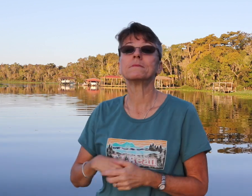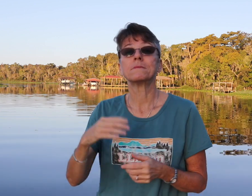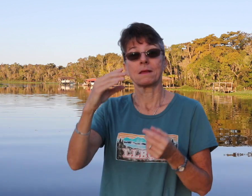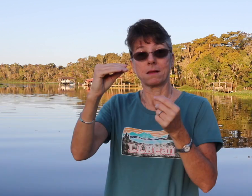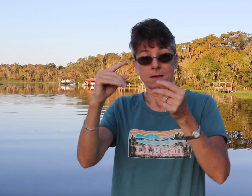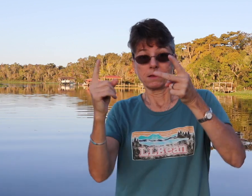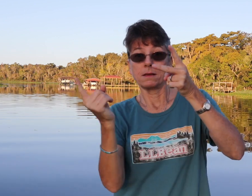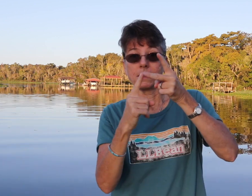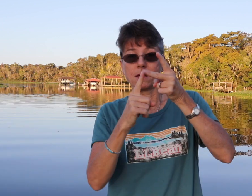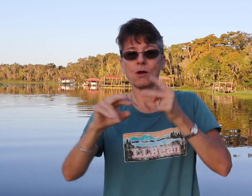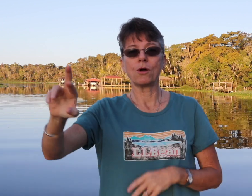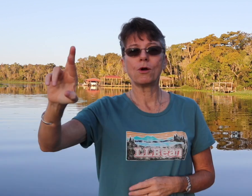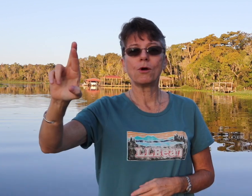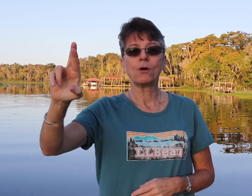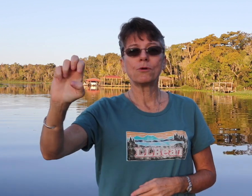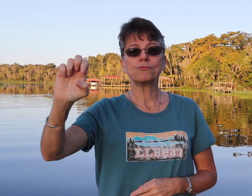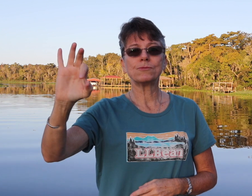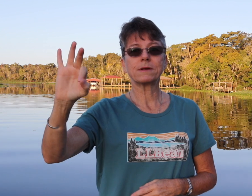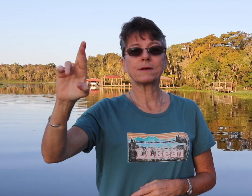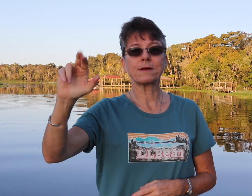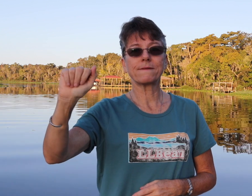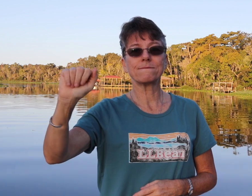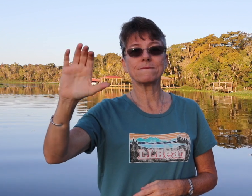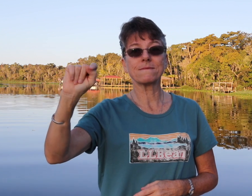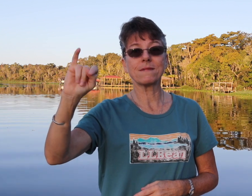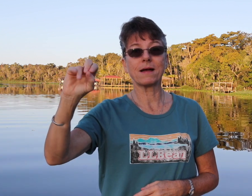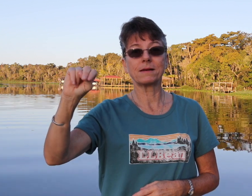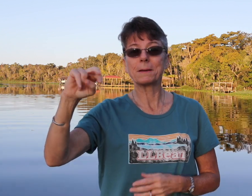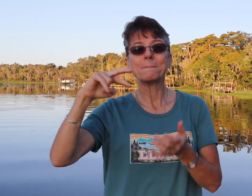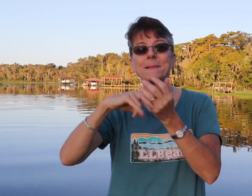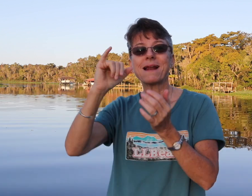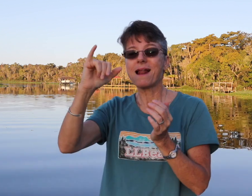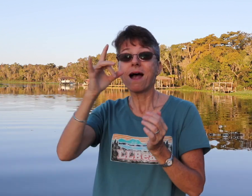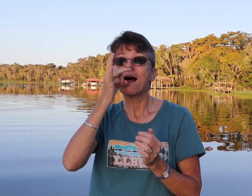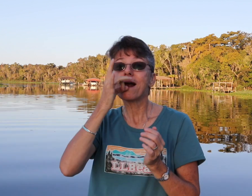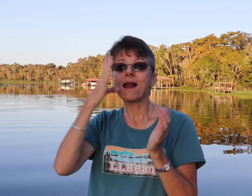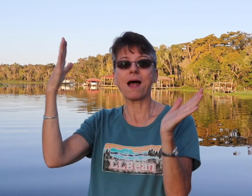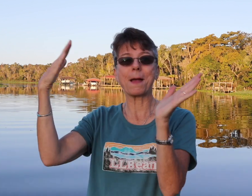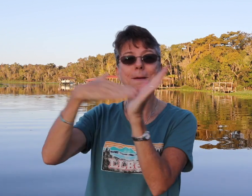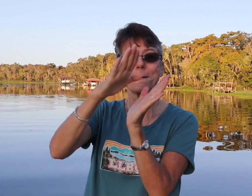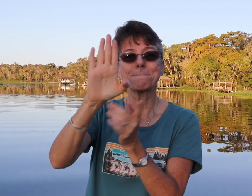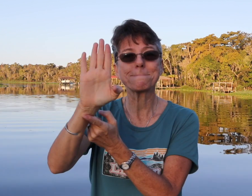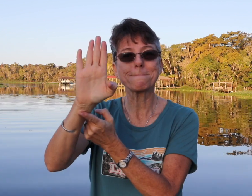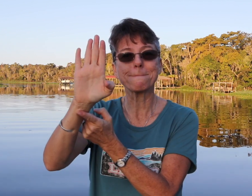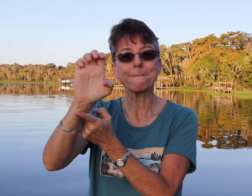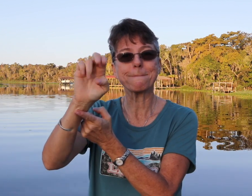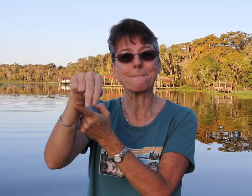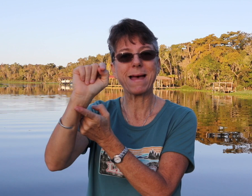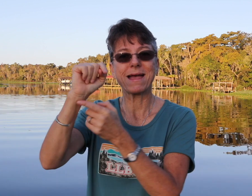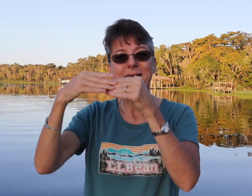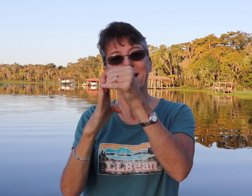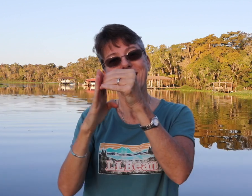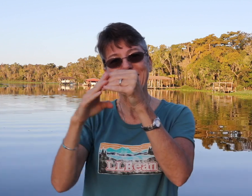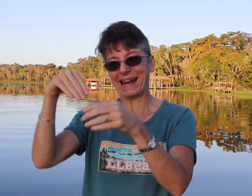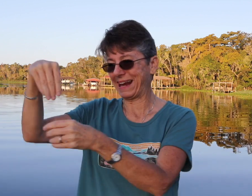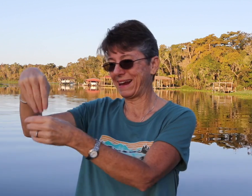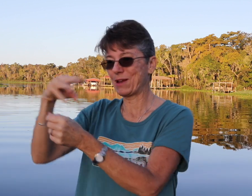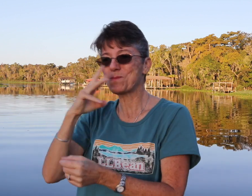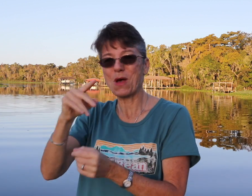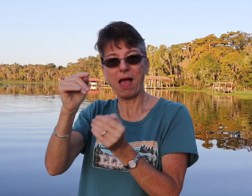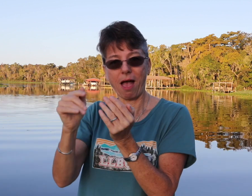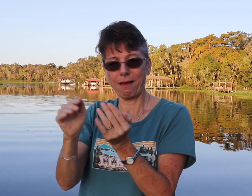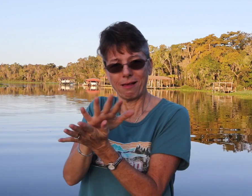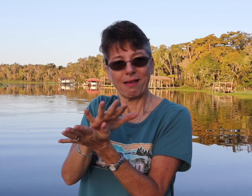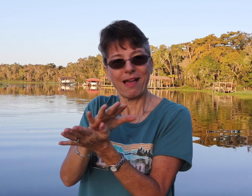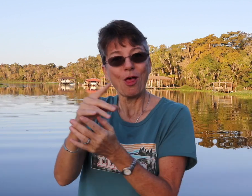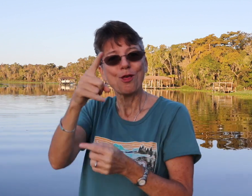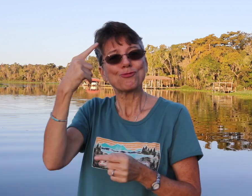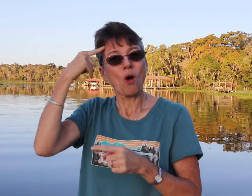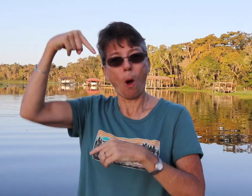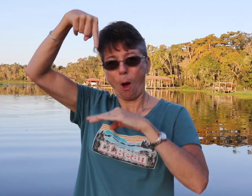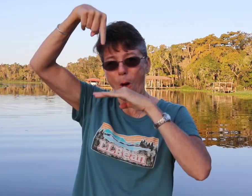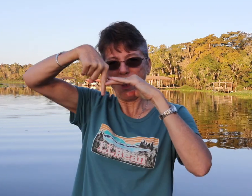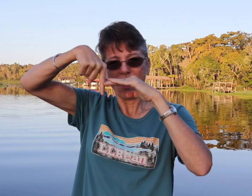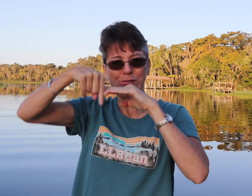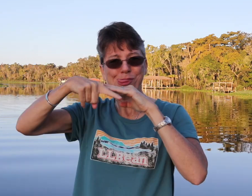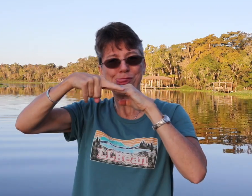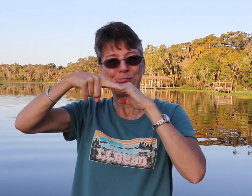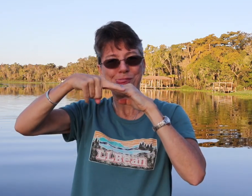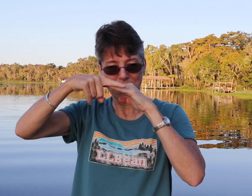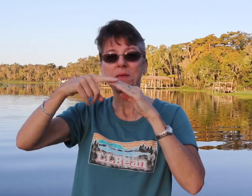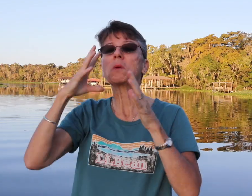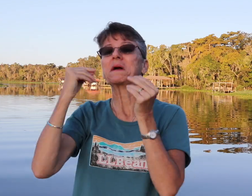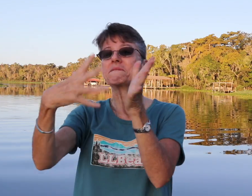THE OTHER ONE IS REFRACTION. FOR EXAMPLE, YOU CAN CREATE AN ILLUSION BY PUTTING AN OBJECT IN THE WATER AND MAKE LIGHT LOOK BENT.